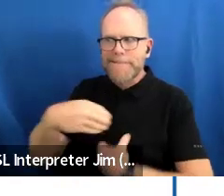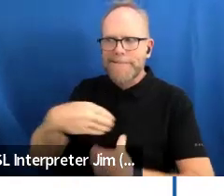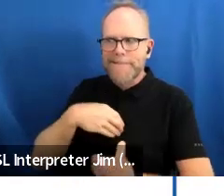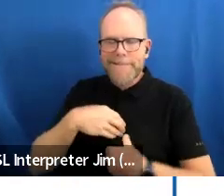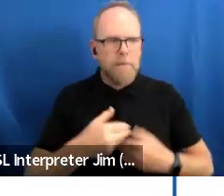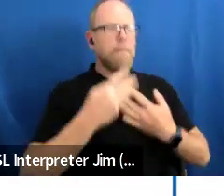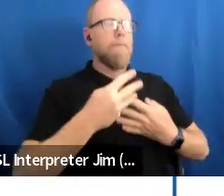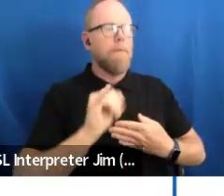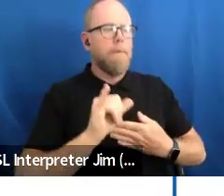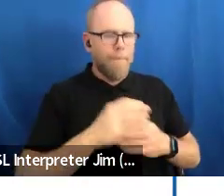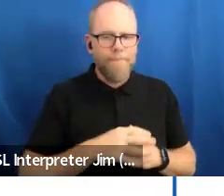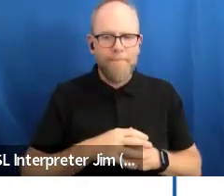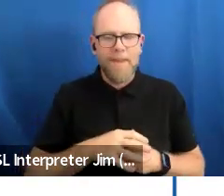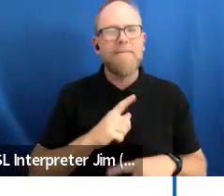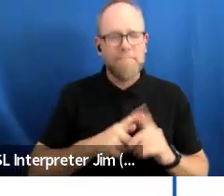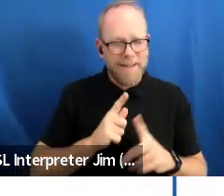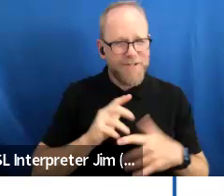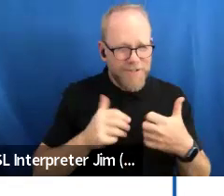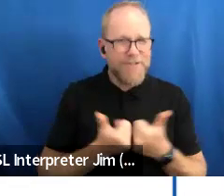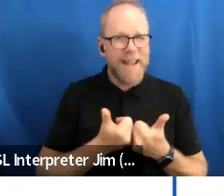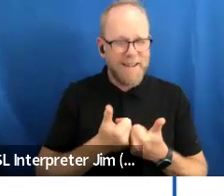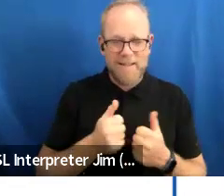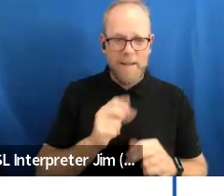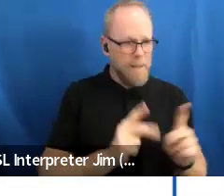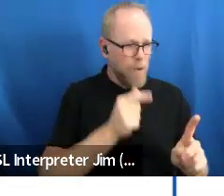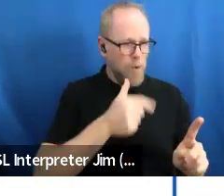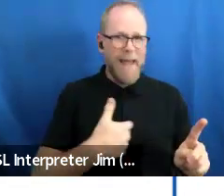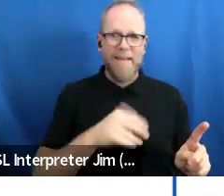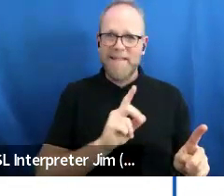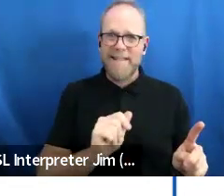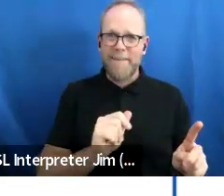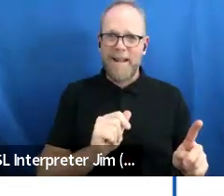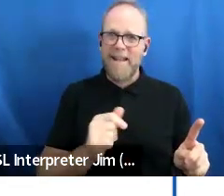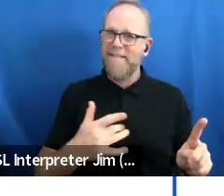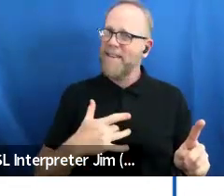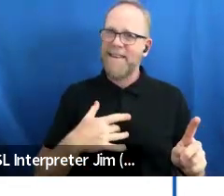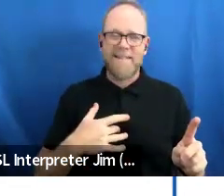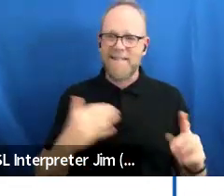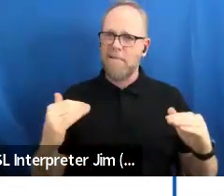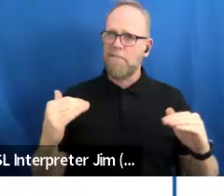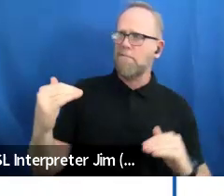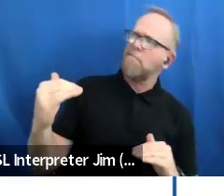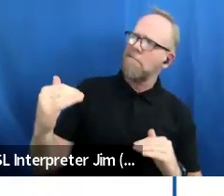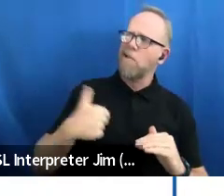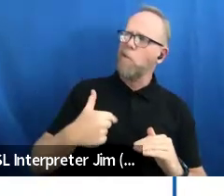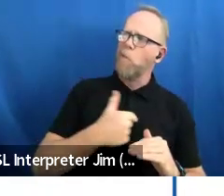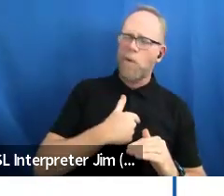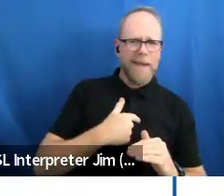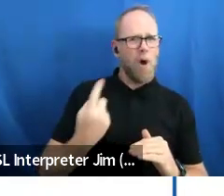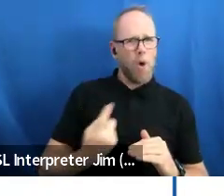civil rights laws it puts people with disabilities in a bad position to have to be the ones to always